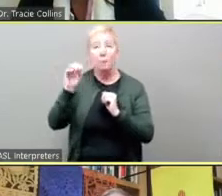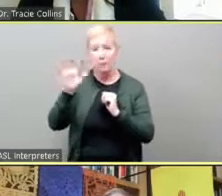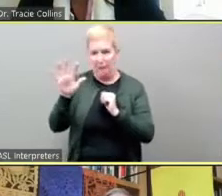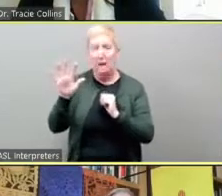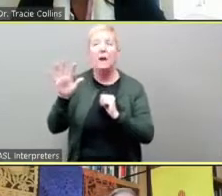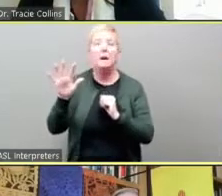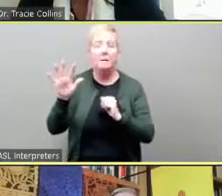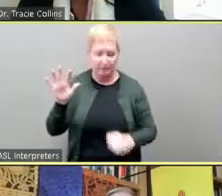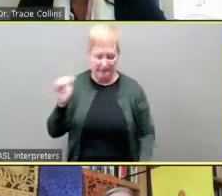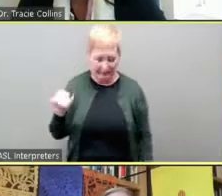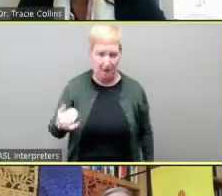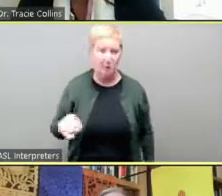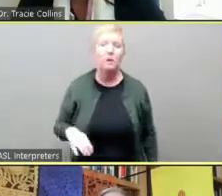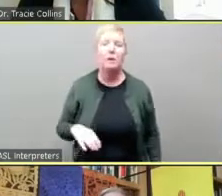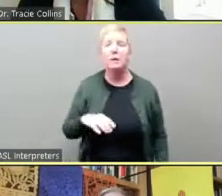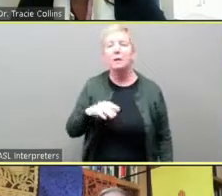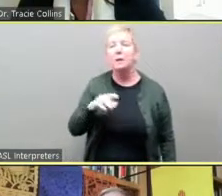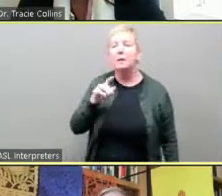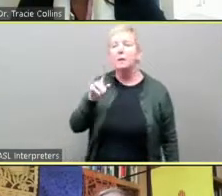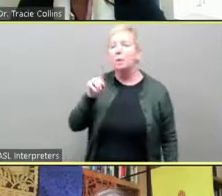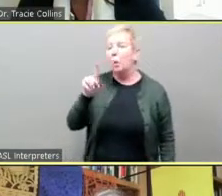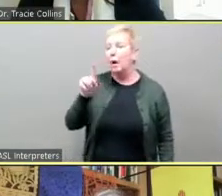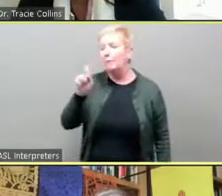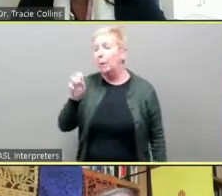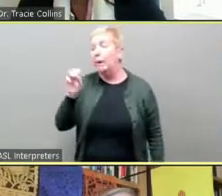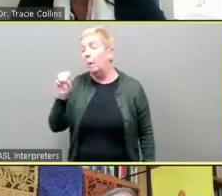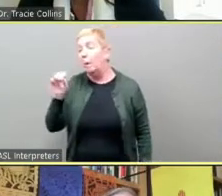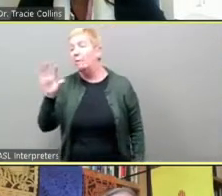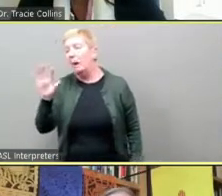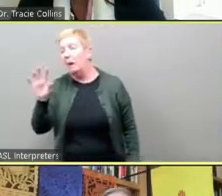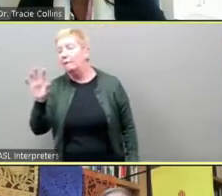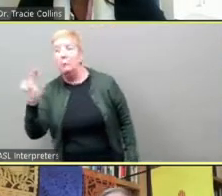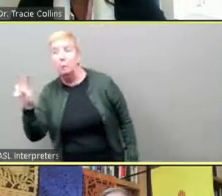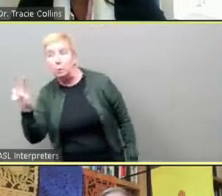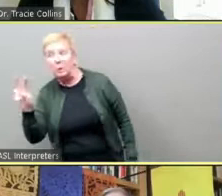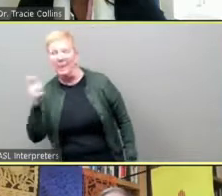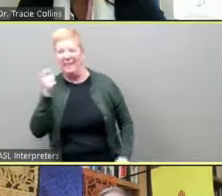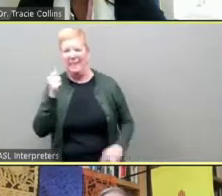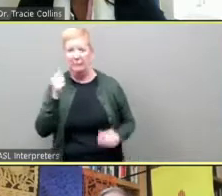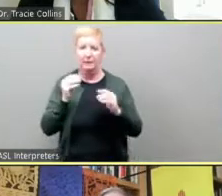it's really one point oh 52 So it's a little about 1.5 which is why it's a